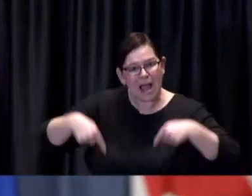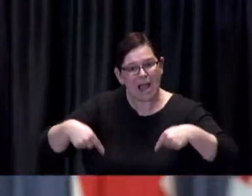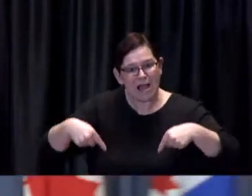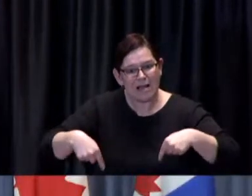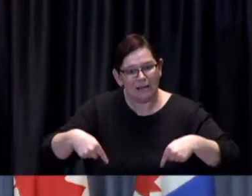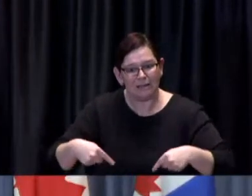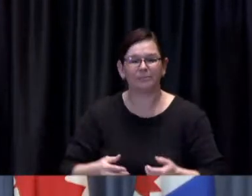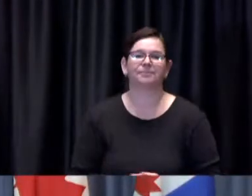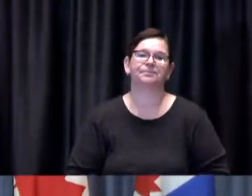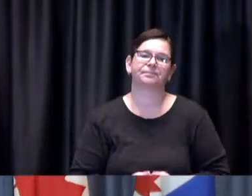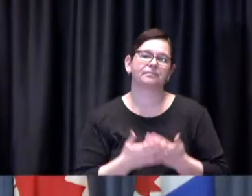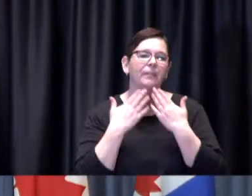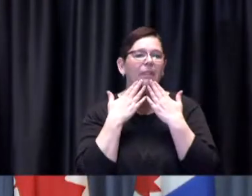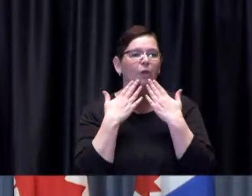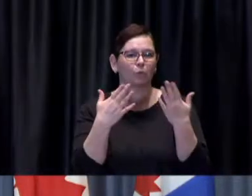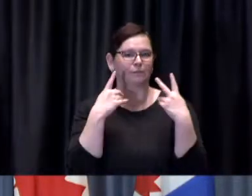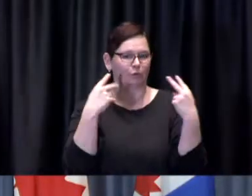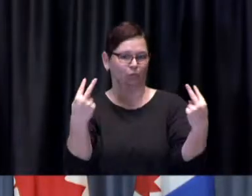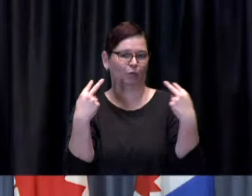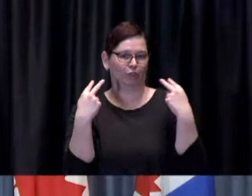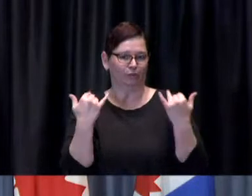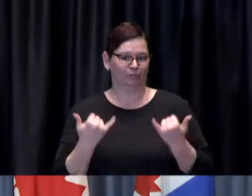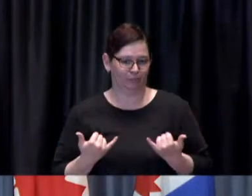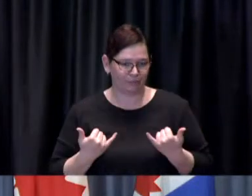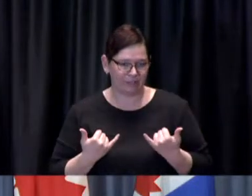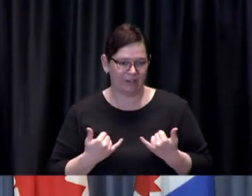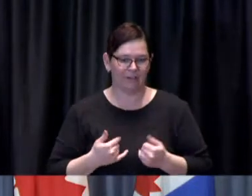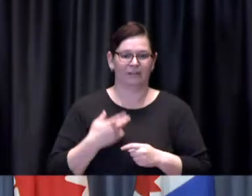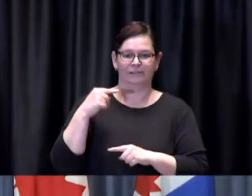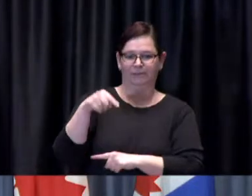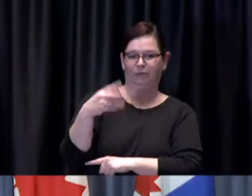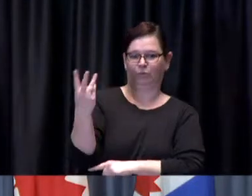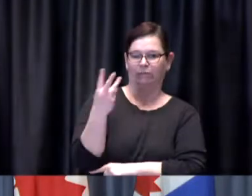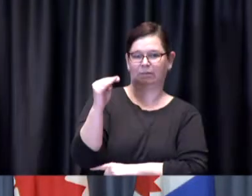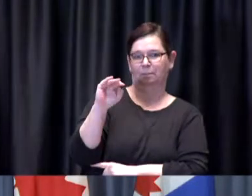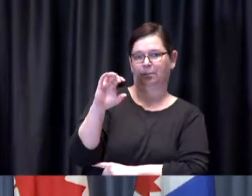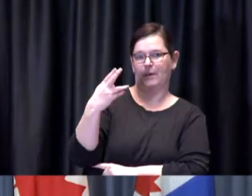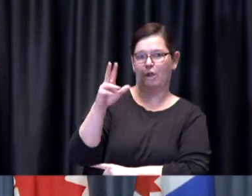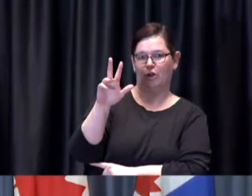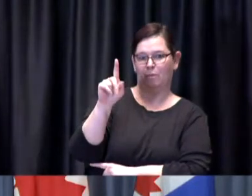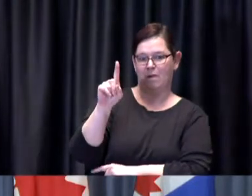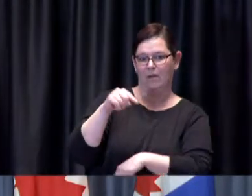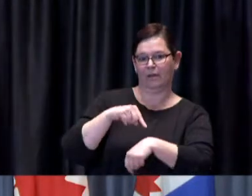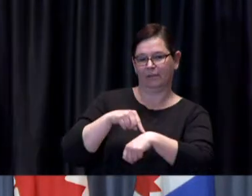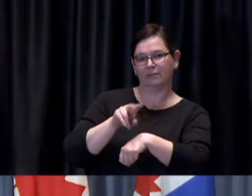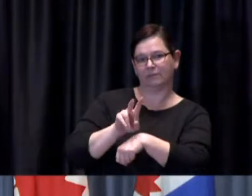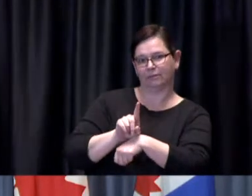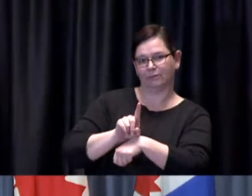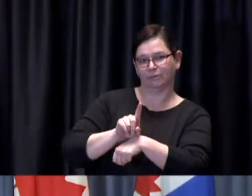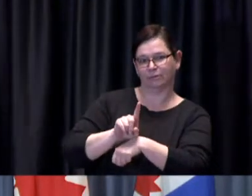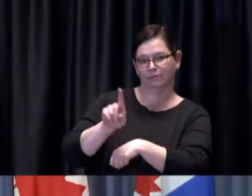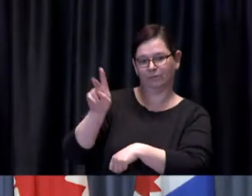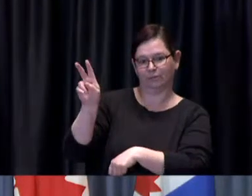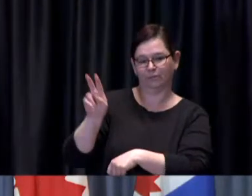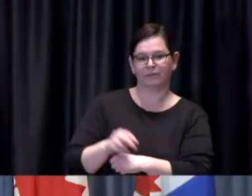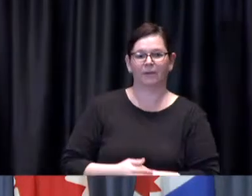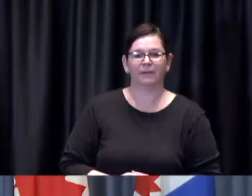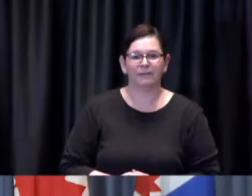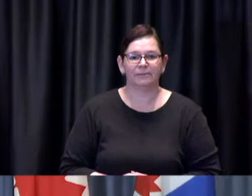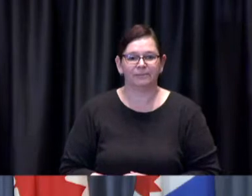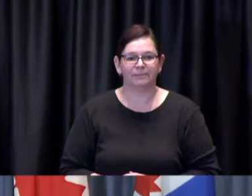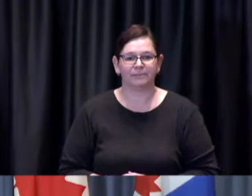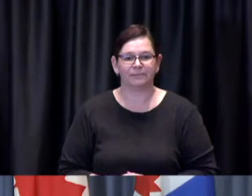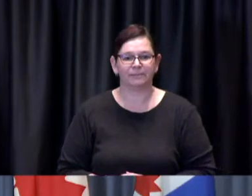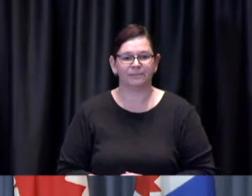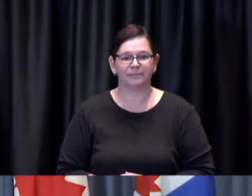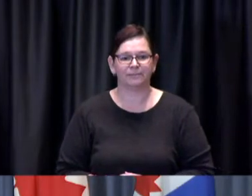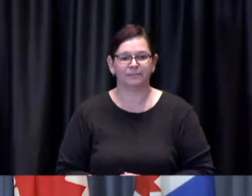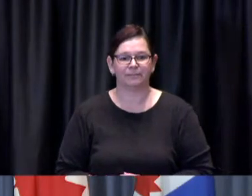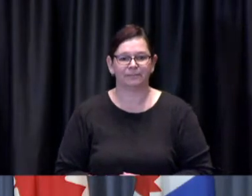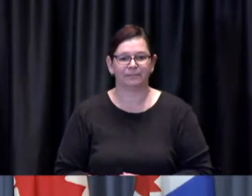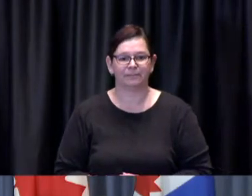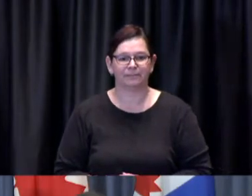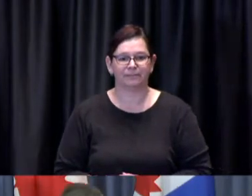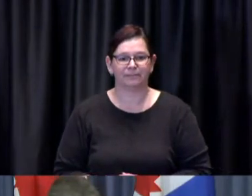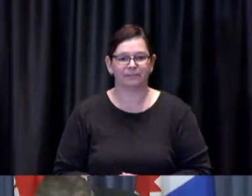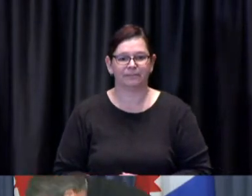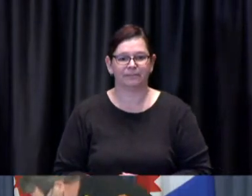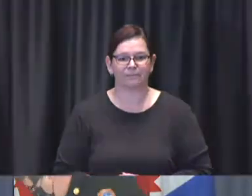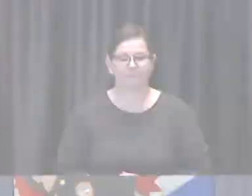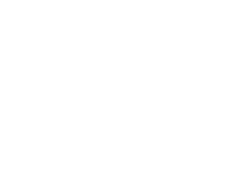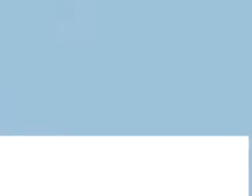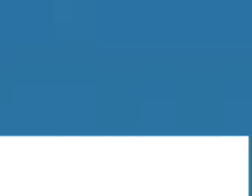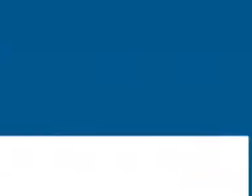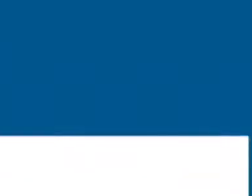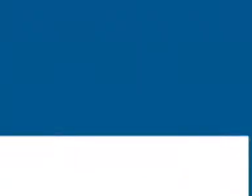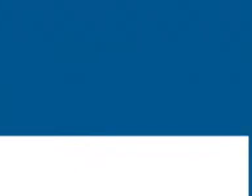briefing our next scheduled briefing will be this Wednesday, March 31st at 2 p.m. stay well.